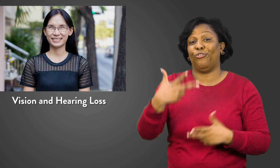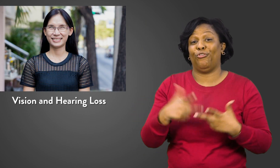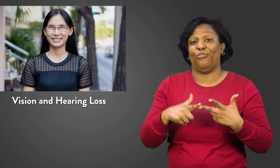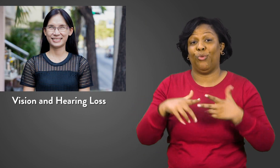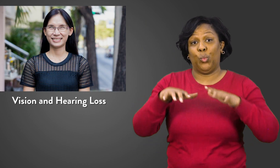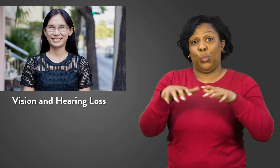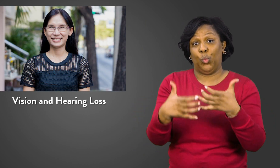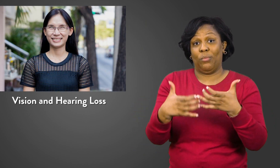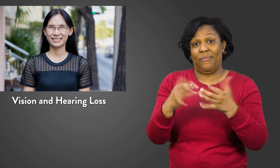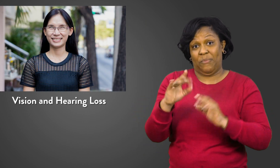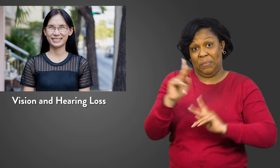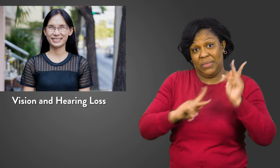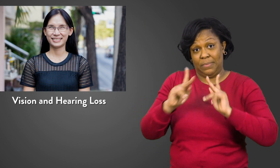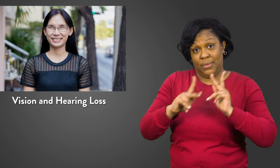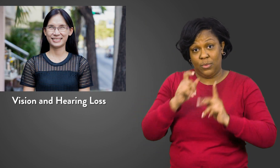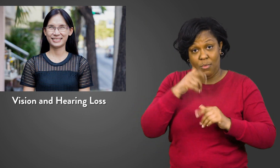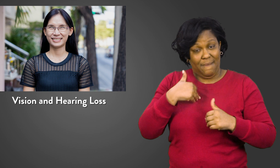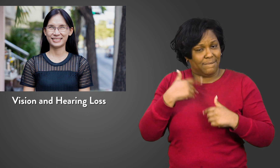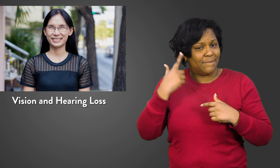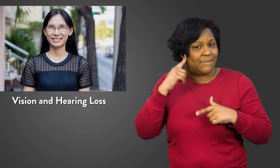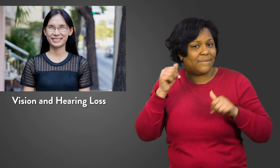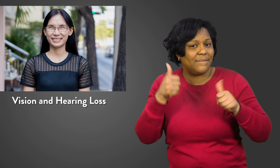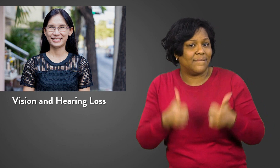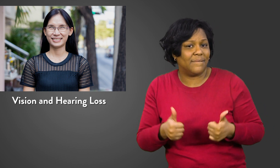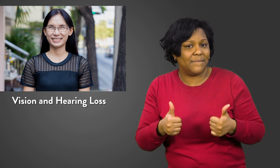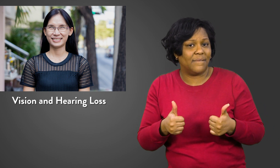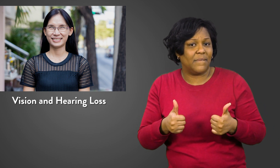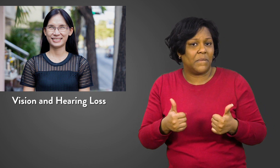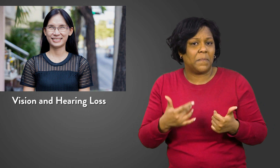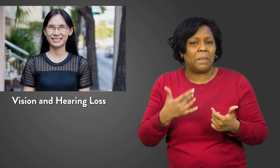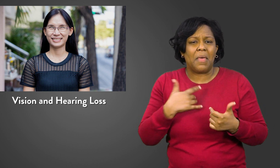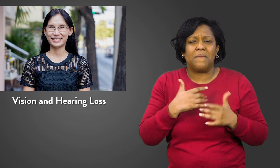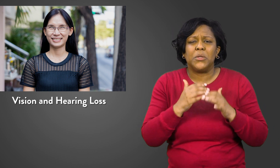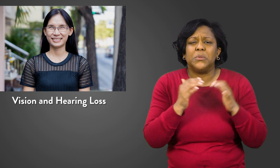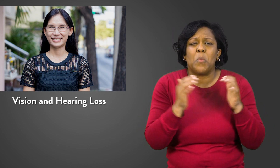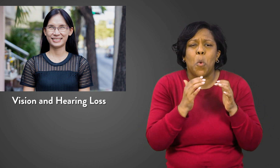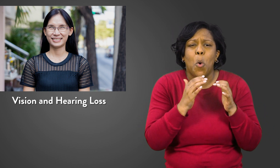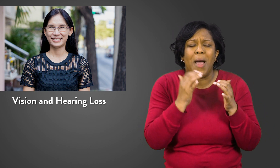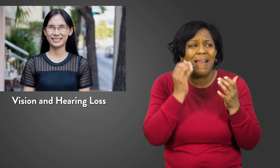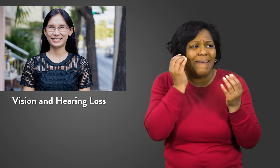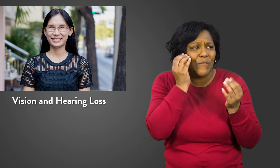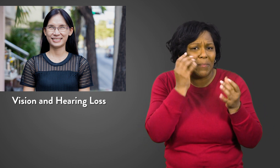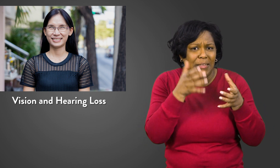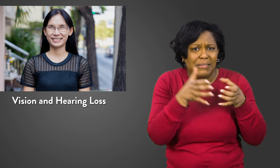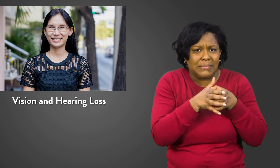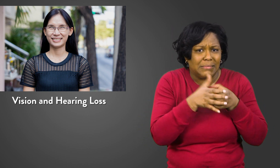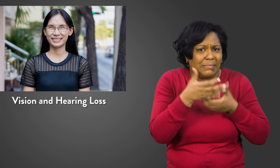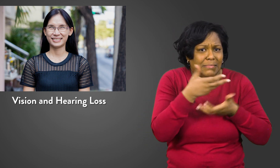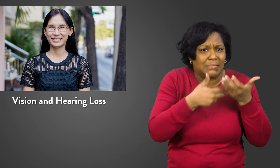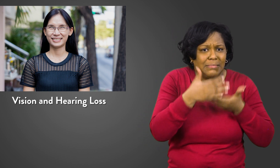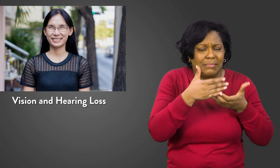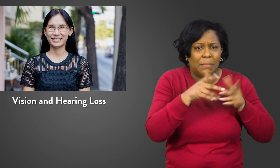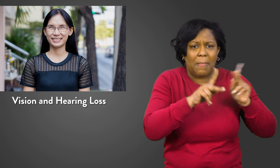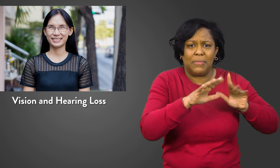A third group of people with hearing loss is a much smaller share of the population.